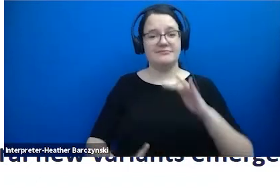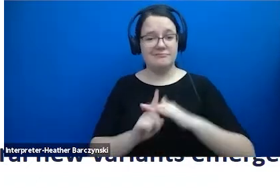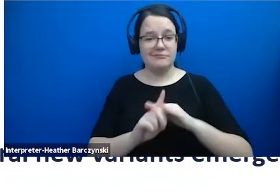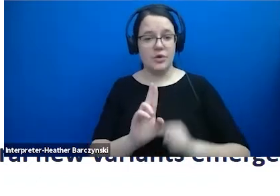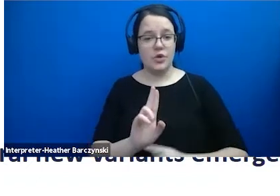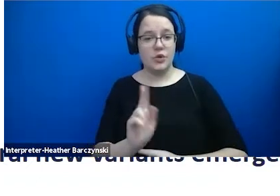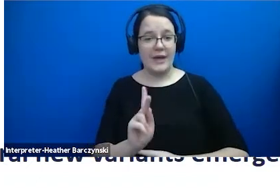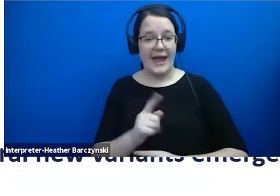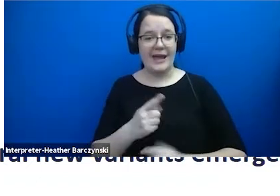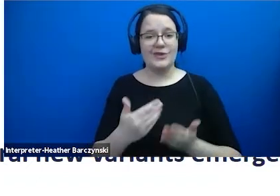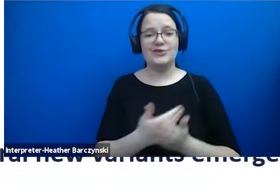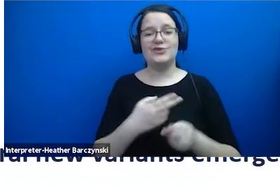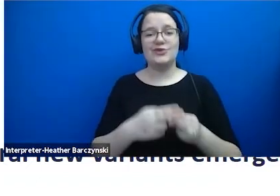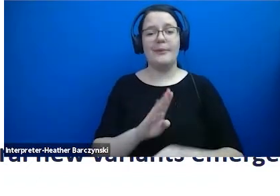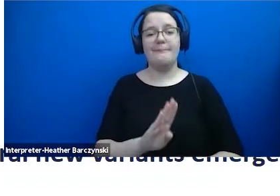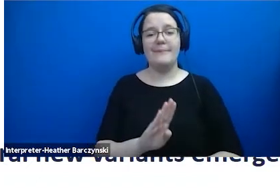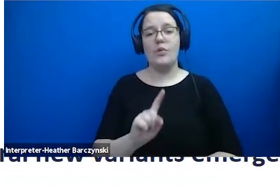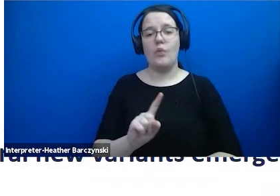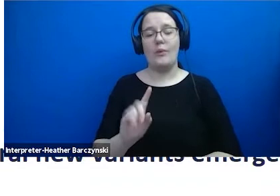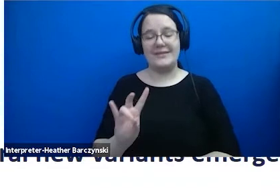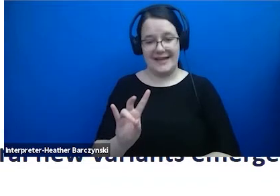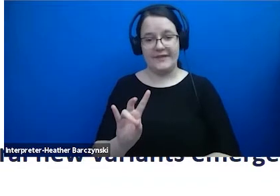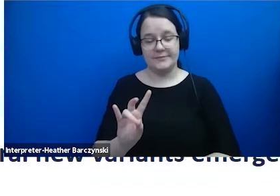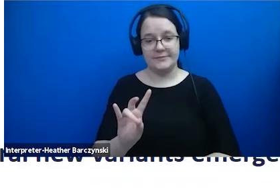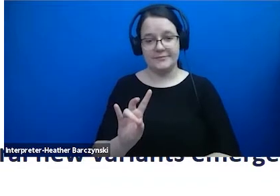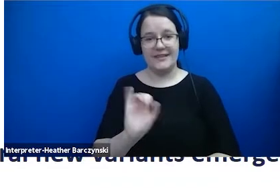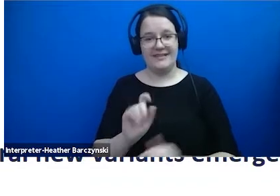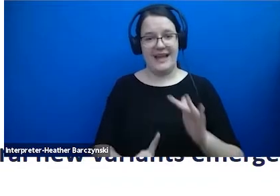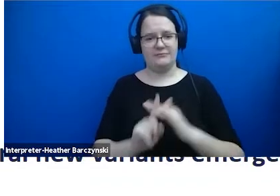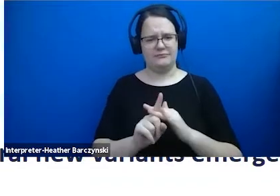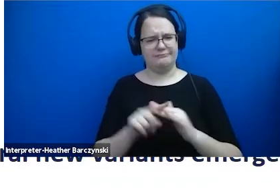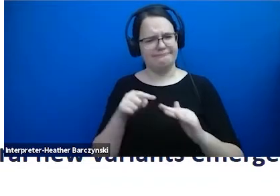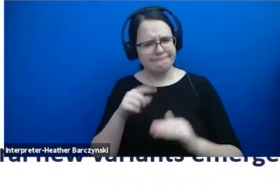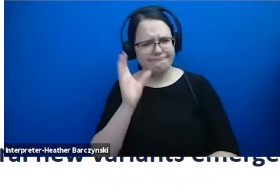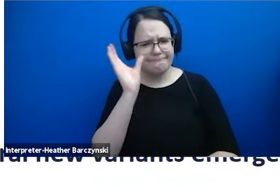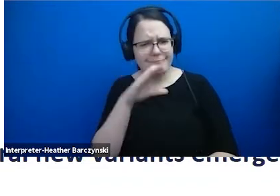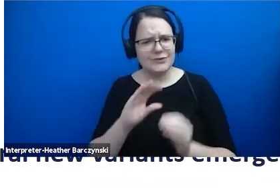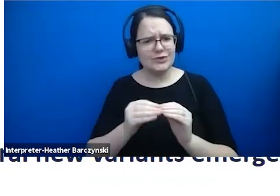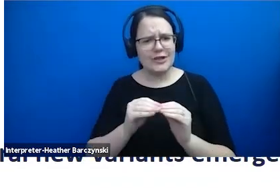known as b117 emerged with an unusually large number of mutations many of them in